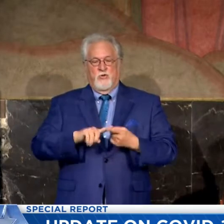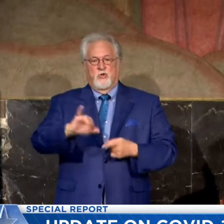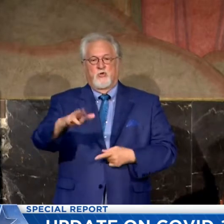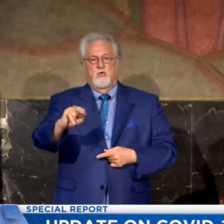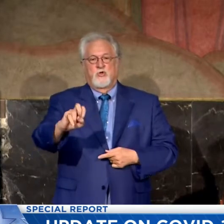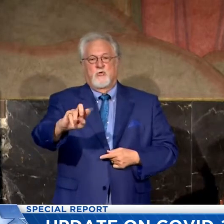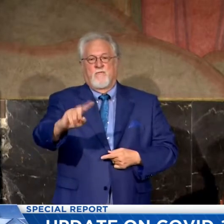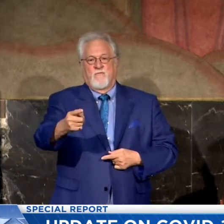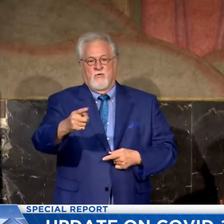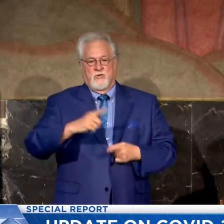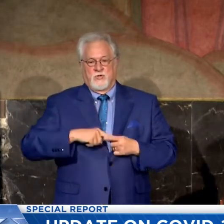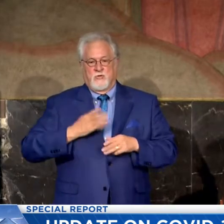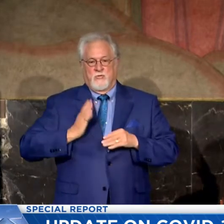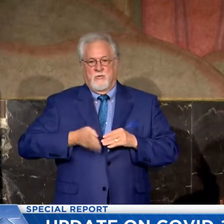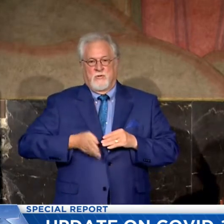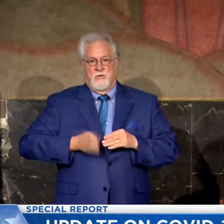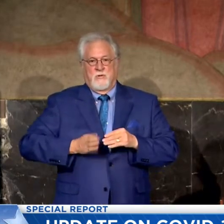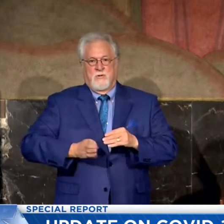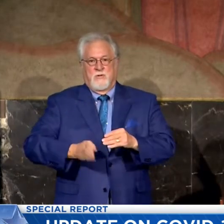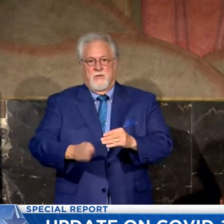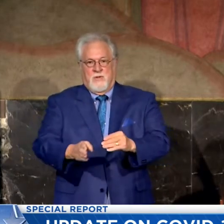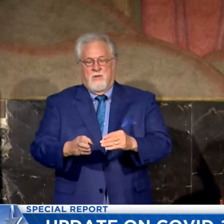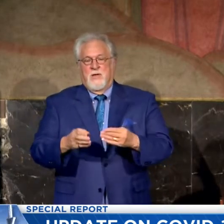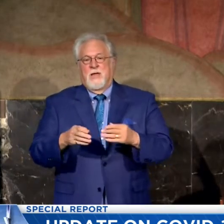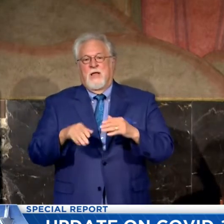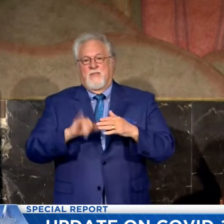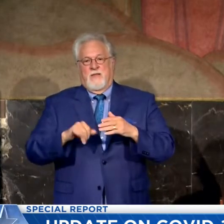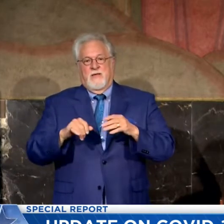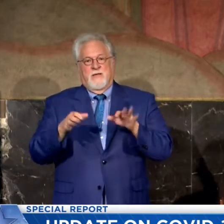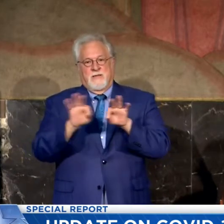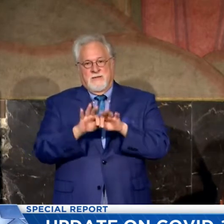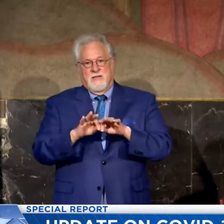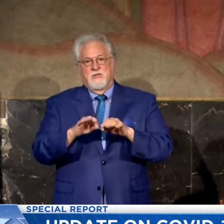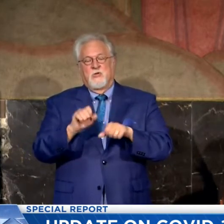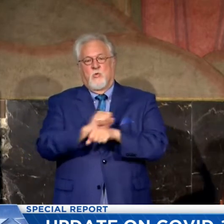IT IS UNFORTUNATE THAT THEY WERE NOT ABLE TO USE THE TIME